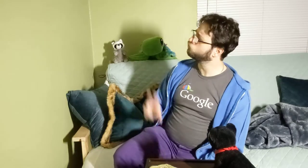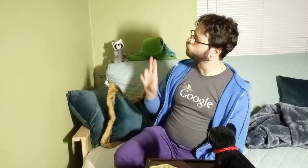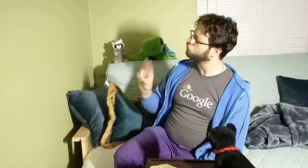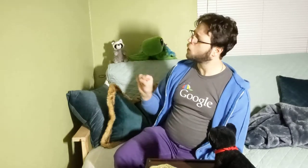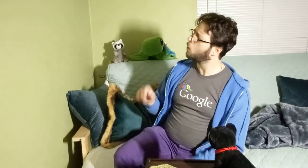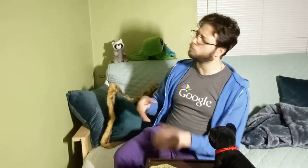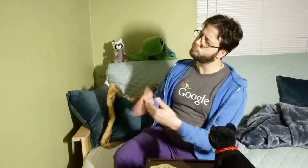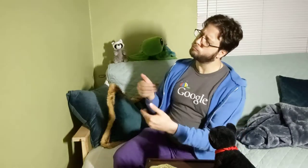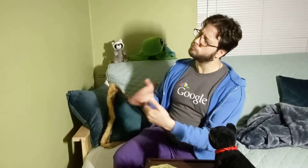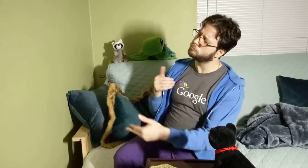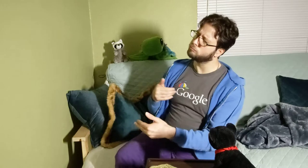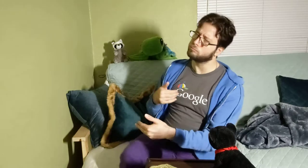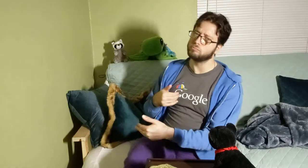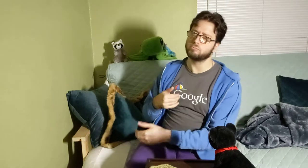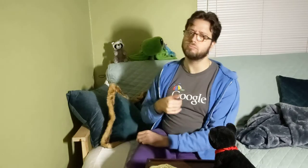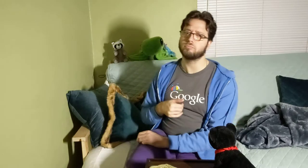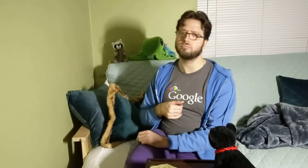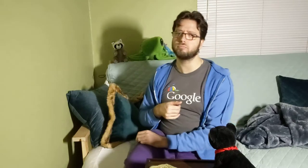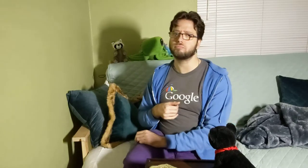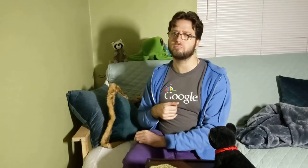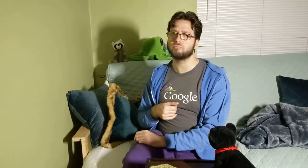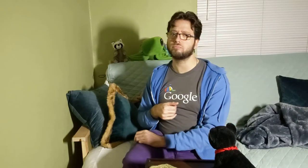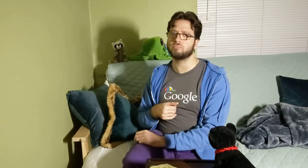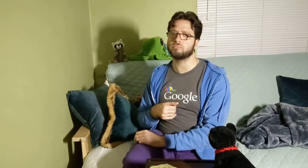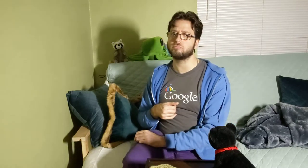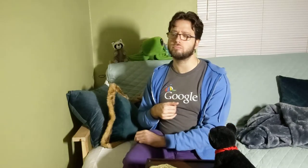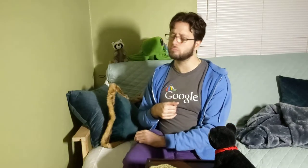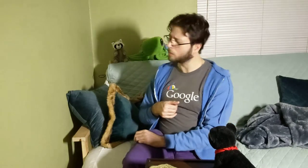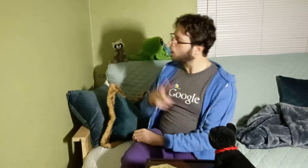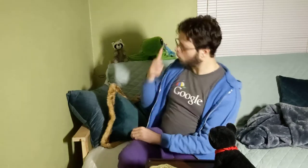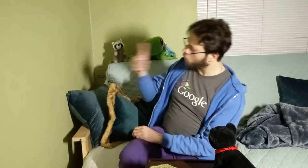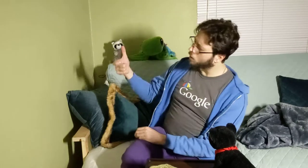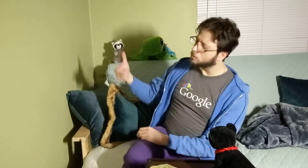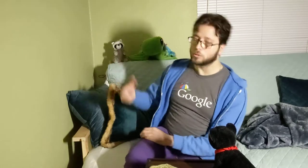[role-bearaldo] NO EASY WATCH